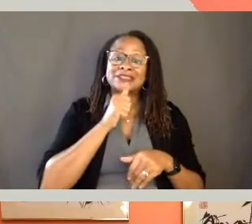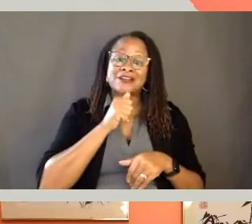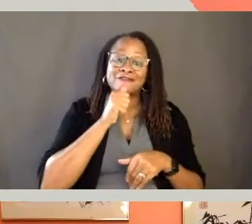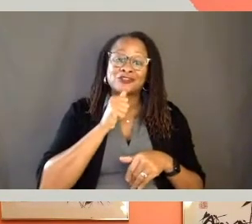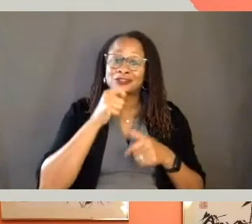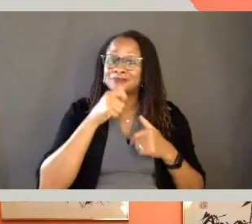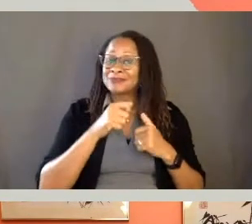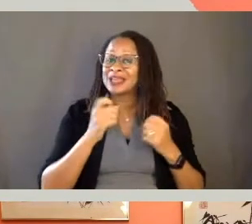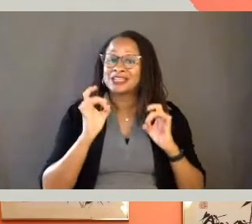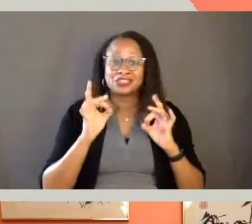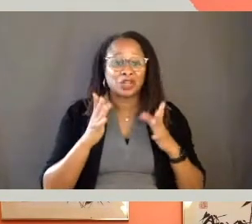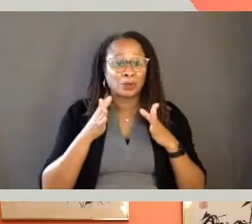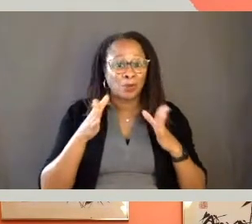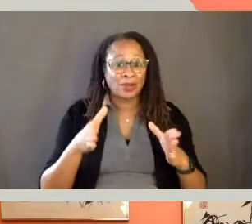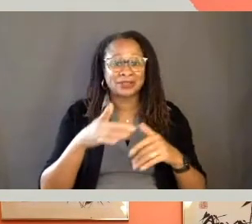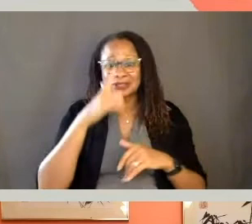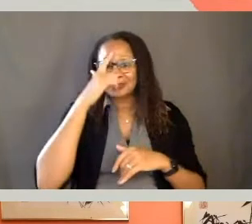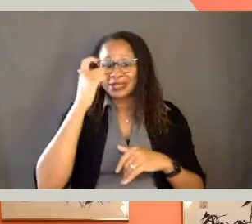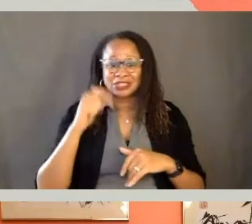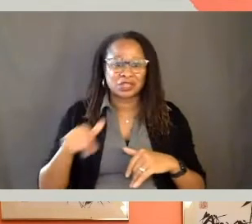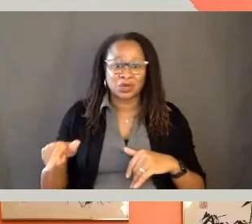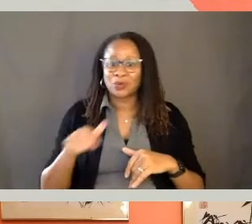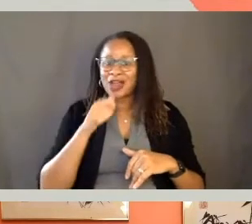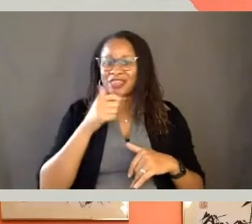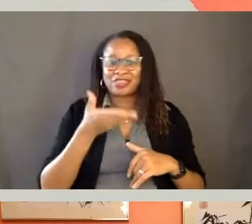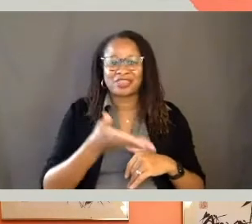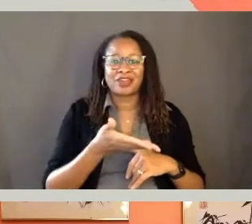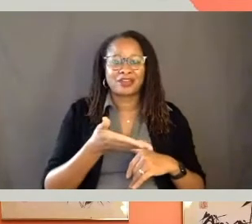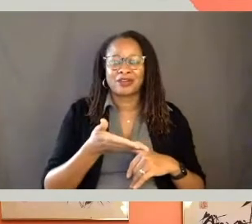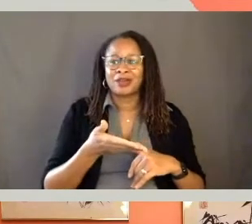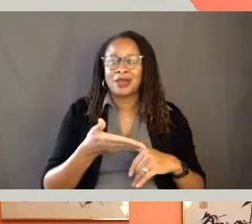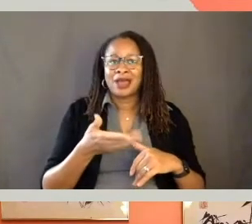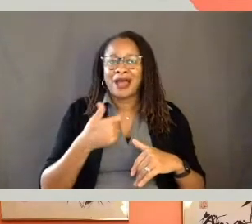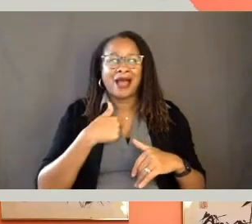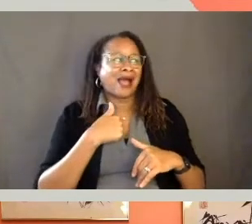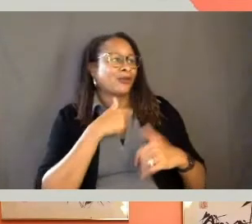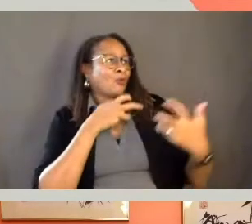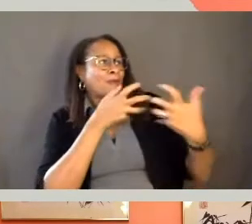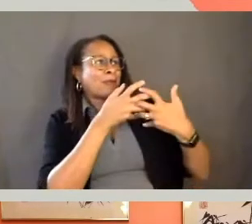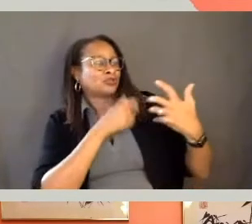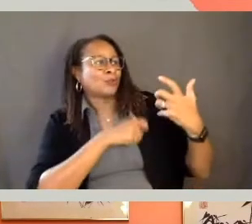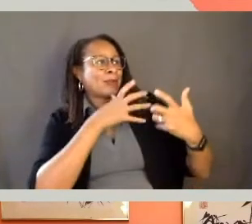because they weren't their parents' ideal, you know, certain model child.